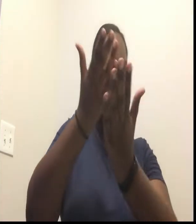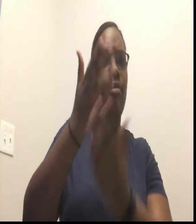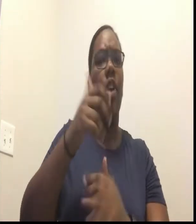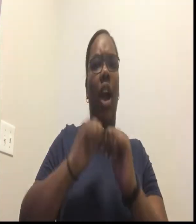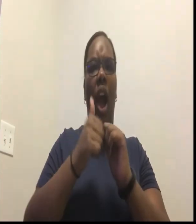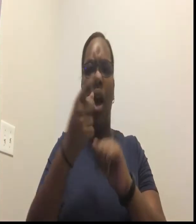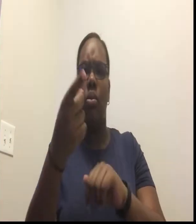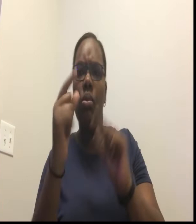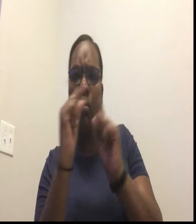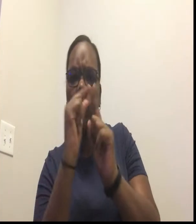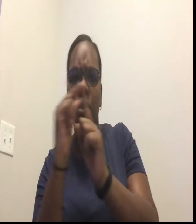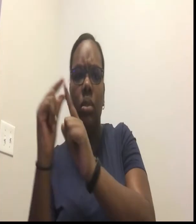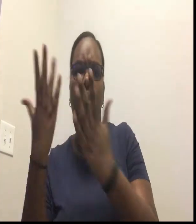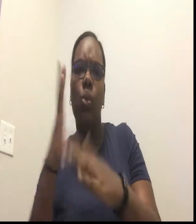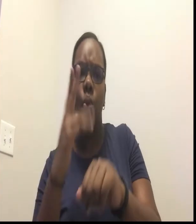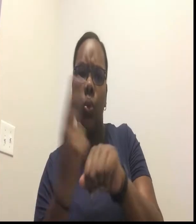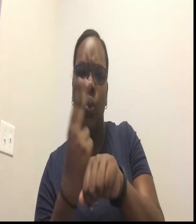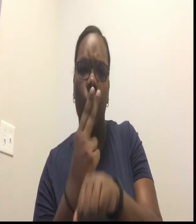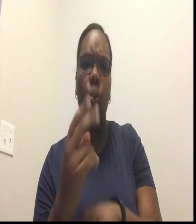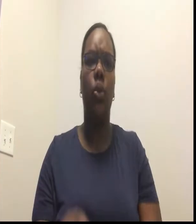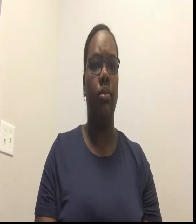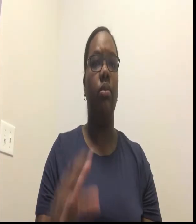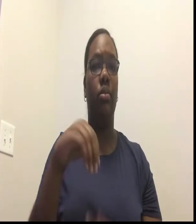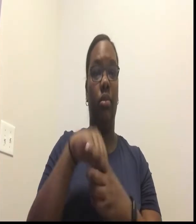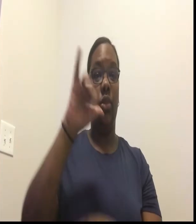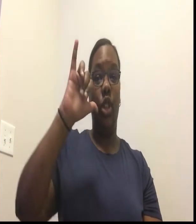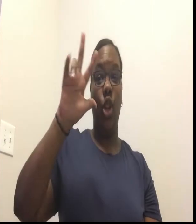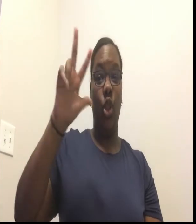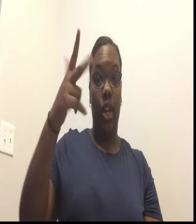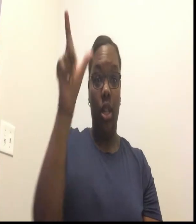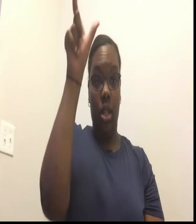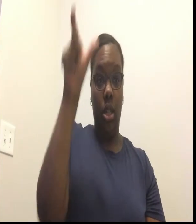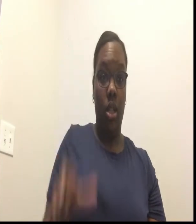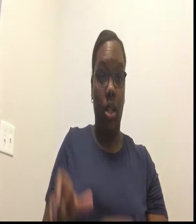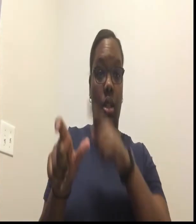shows you how you would actually present that motion, what words you would use. In